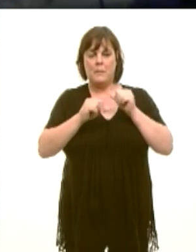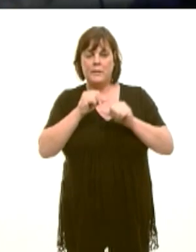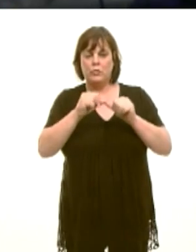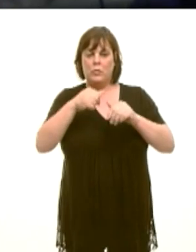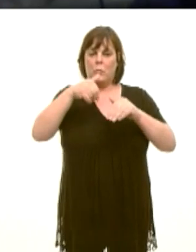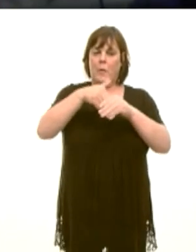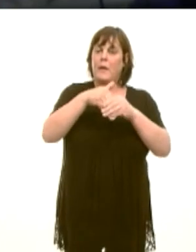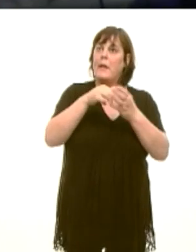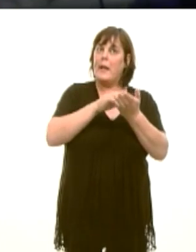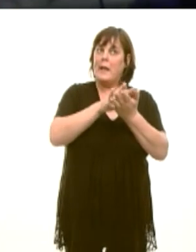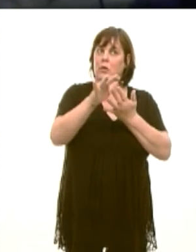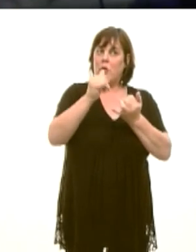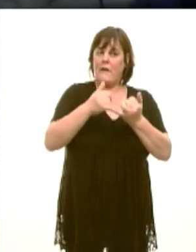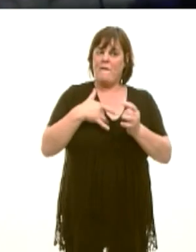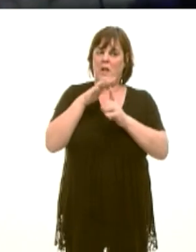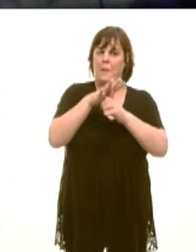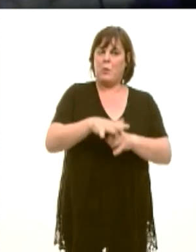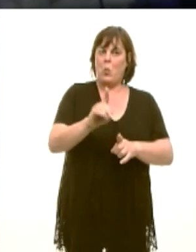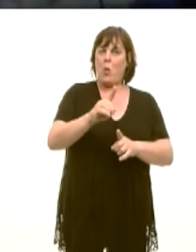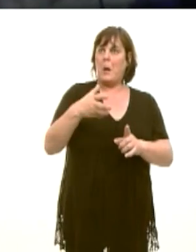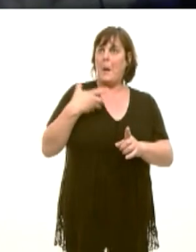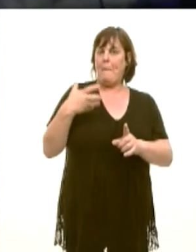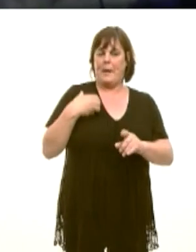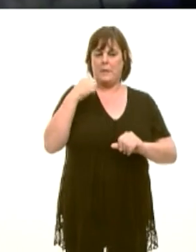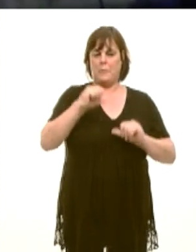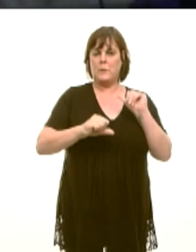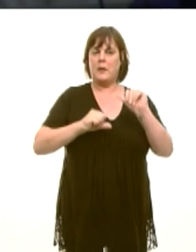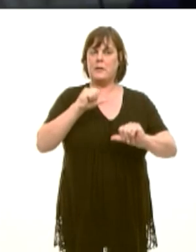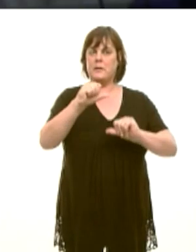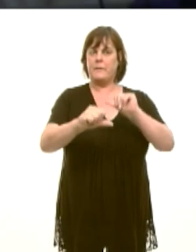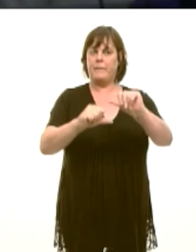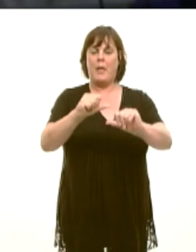I believe may be under pressure is the complaints process. Iím currently supporting constituents